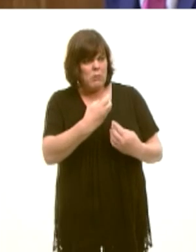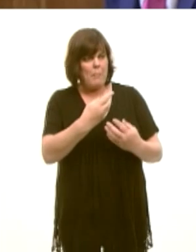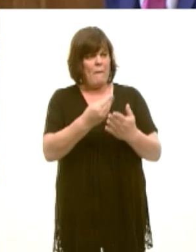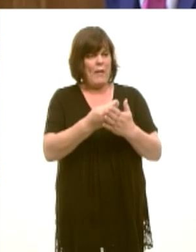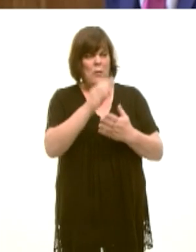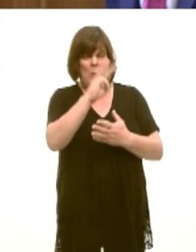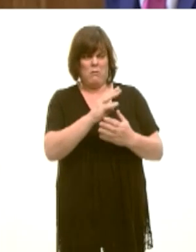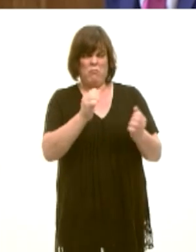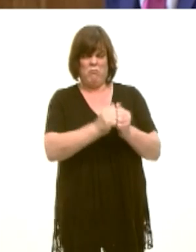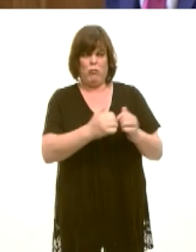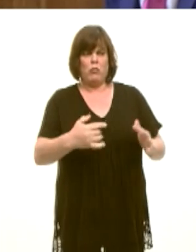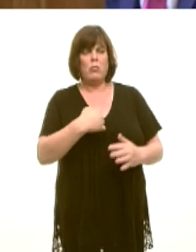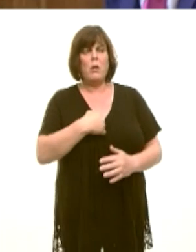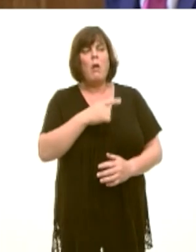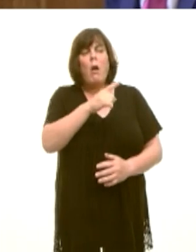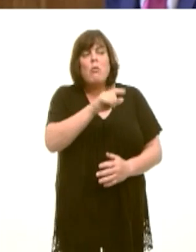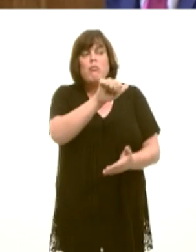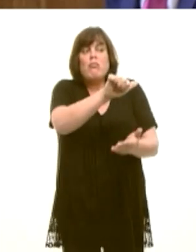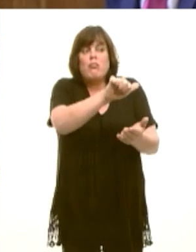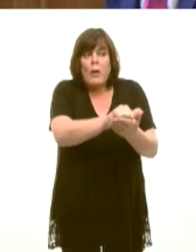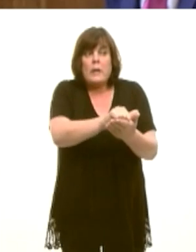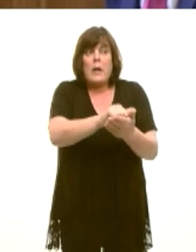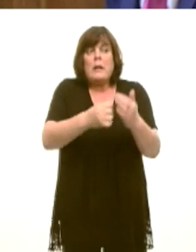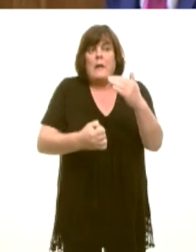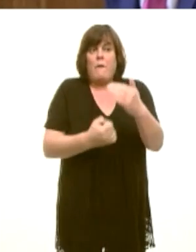to say that the issue of a development bank is being considered, and the Minister will